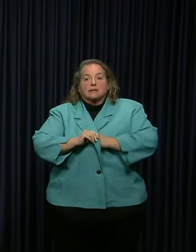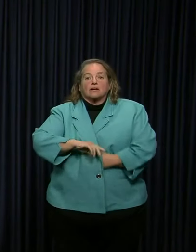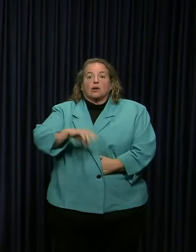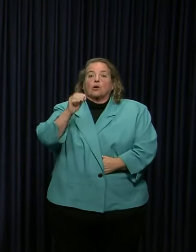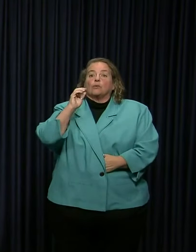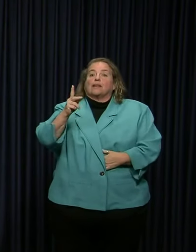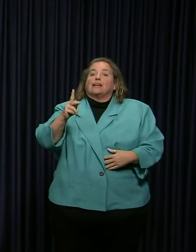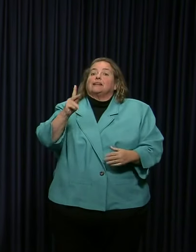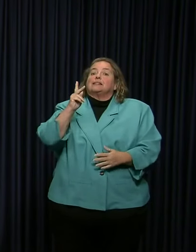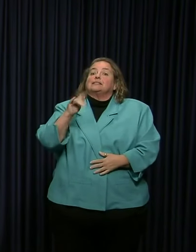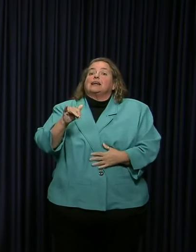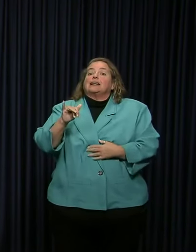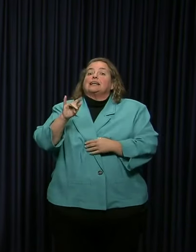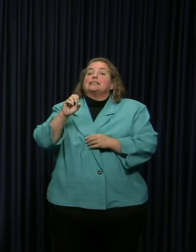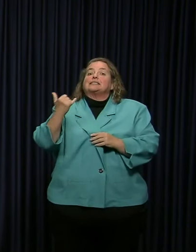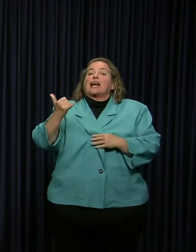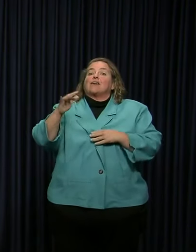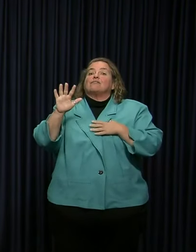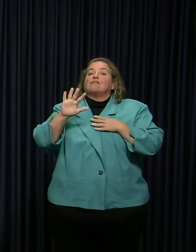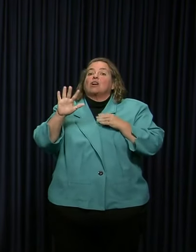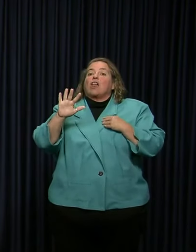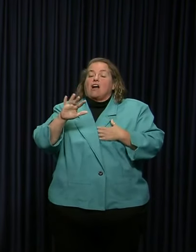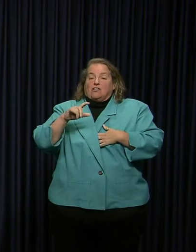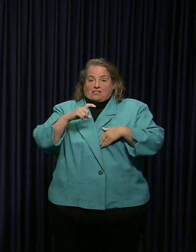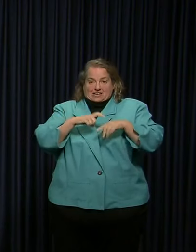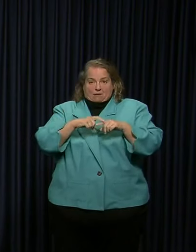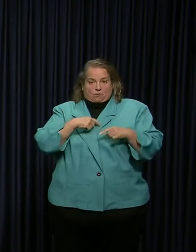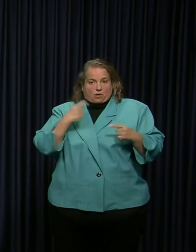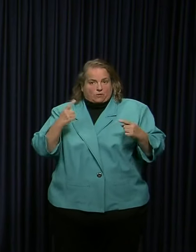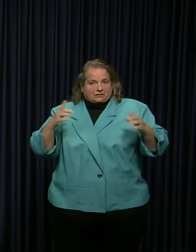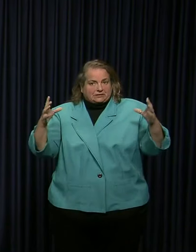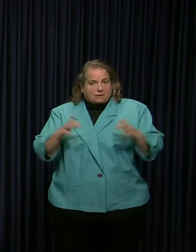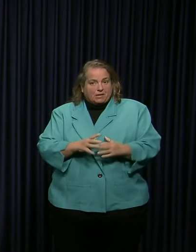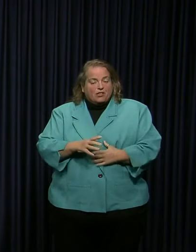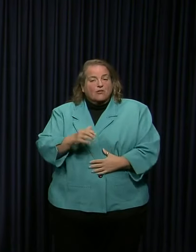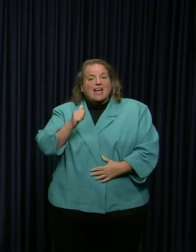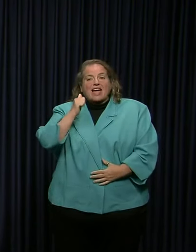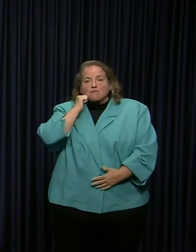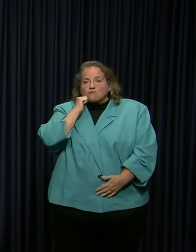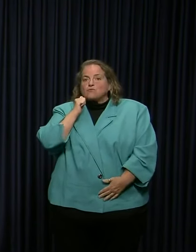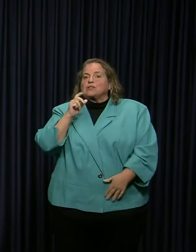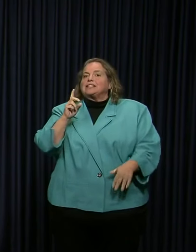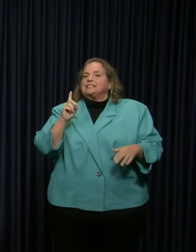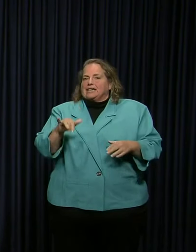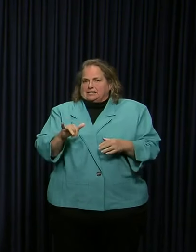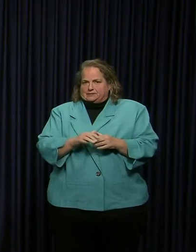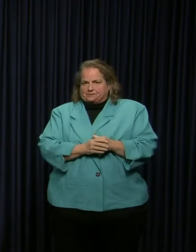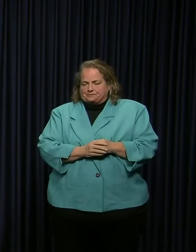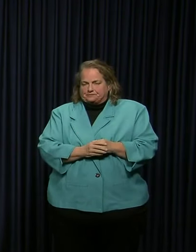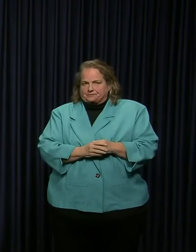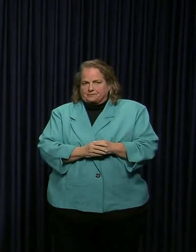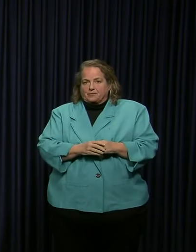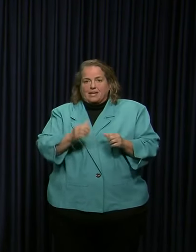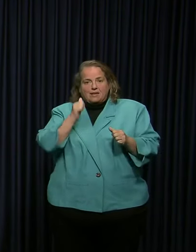COMMITTED, WE ARE, TO DOING EVERYTHING IT TAKES TO DEFEAT THIS VIRUS TO PROTECT SO MANY PEOPLE OUT THERE.